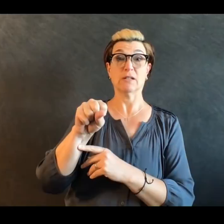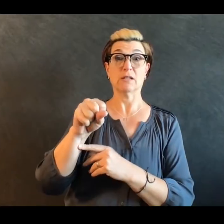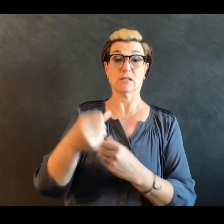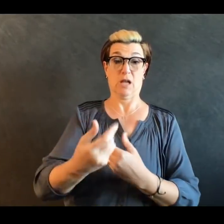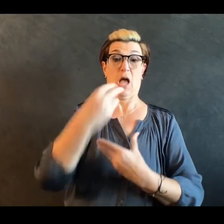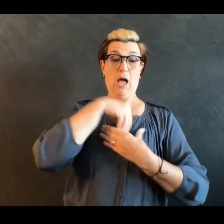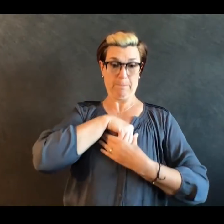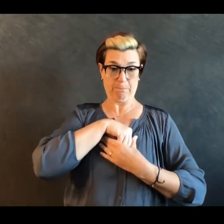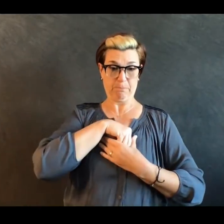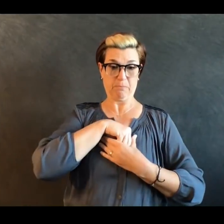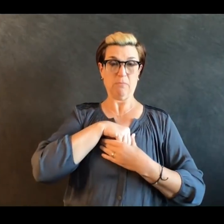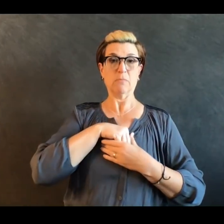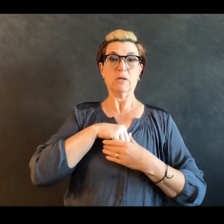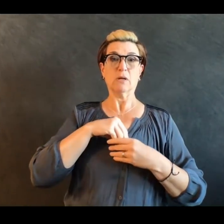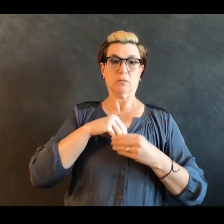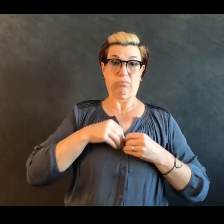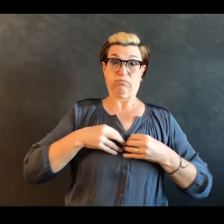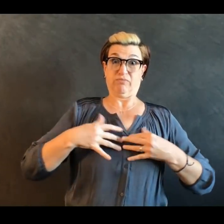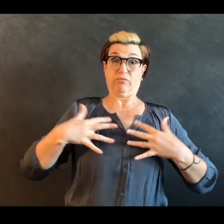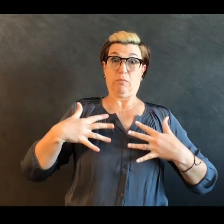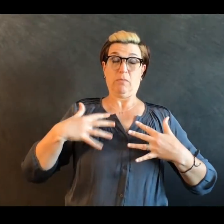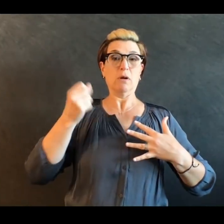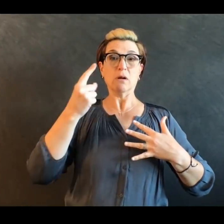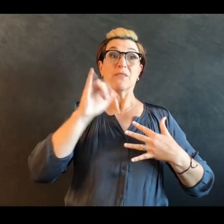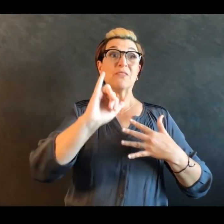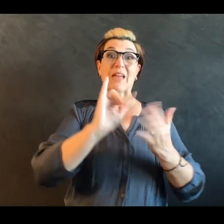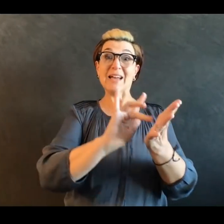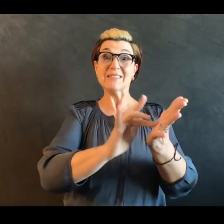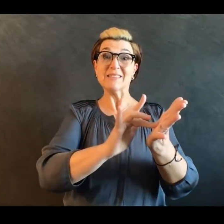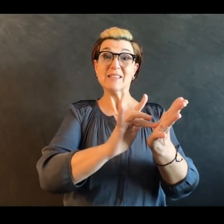keeps the virus from multiplying immune therapies that prevent the immune system